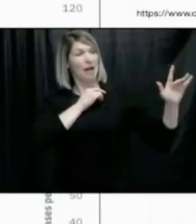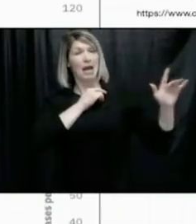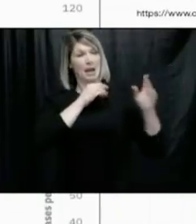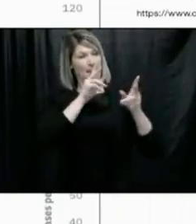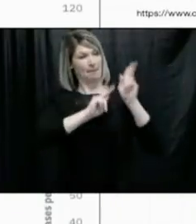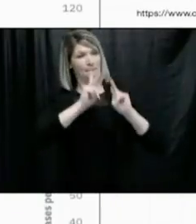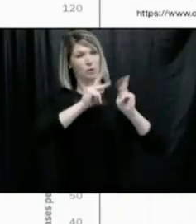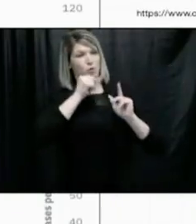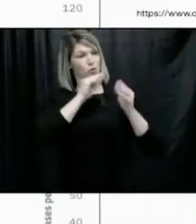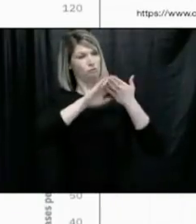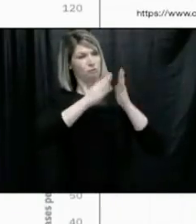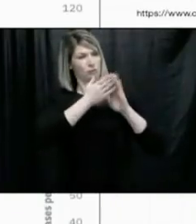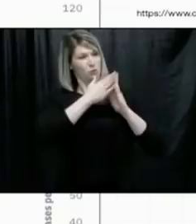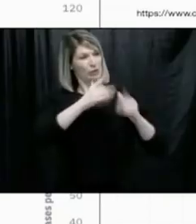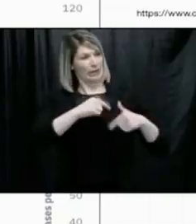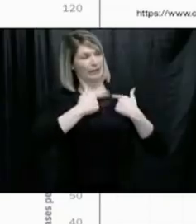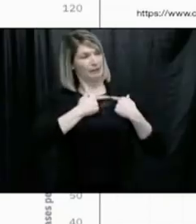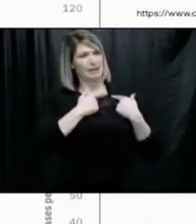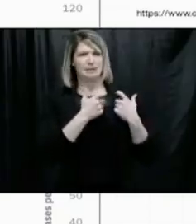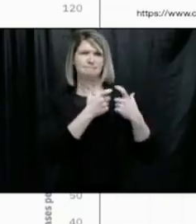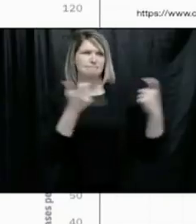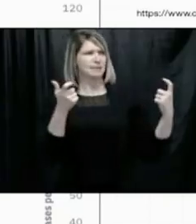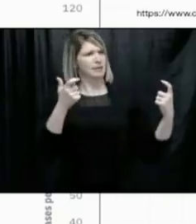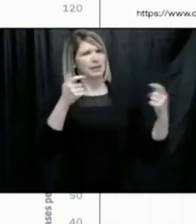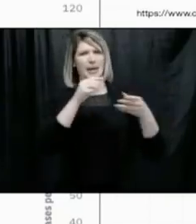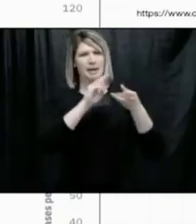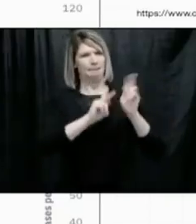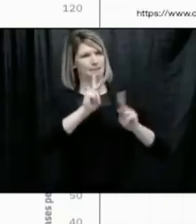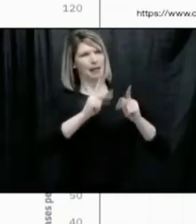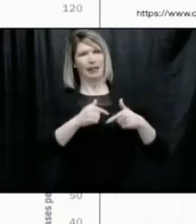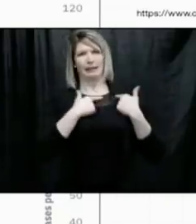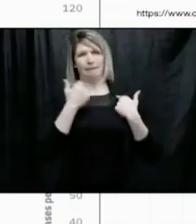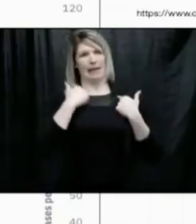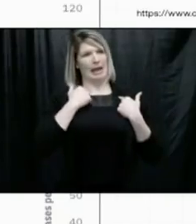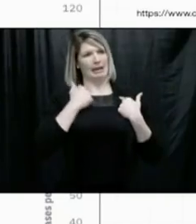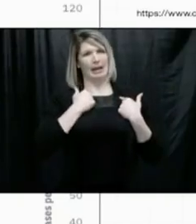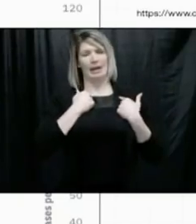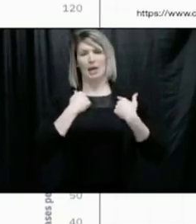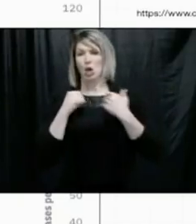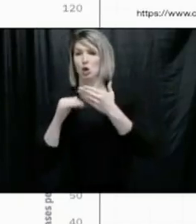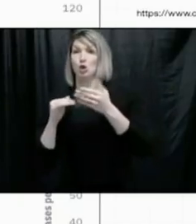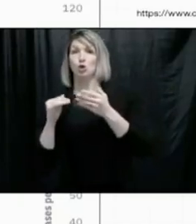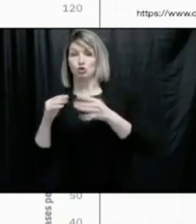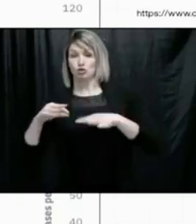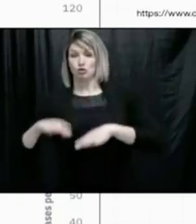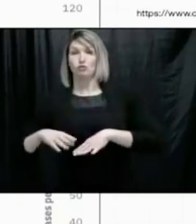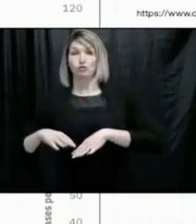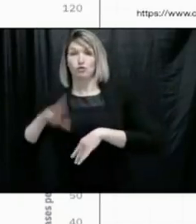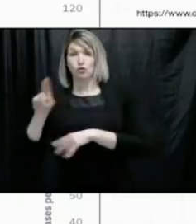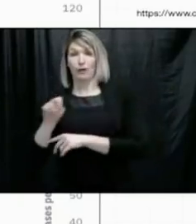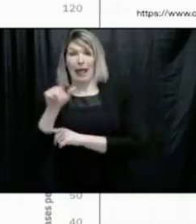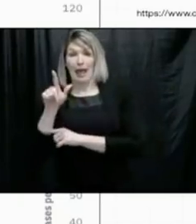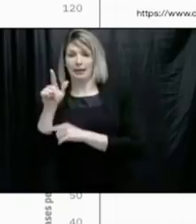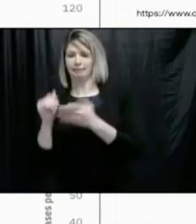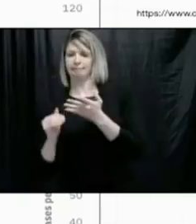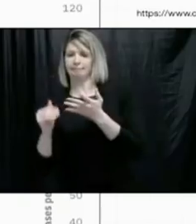SO YOU TAKE THE NUMBERS AND THEN YOU HAVE TO CORRECT IT FOR THE POPULATION SIZE. WE'RE SEEING A LOT OF GRAPHS